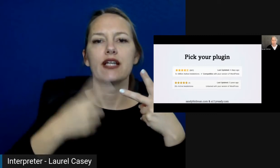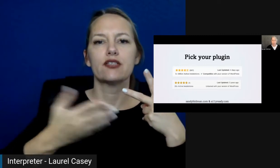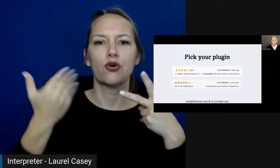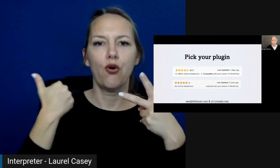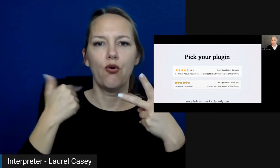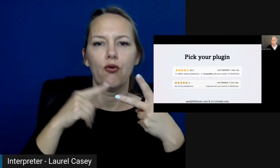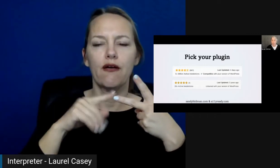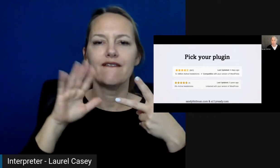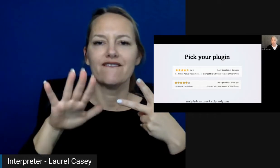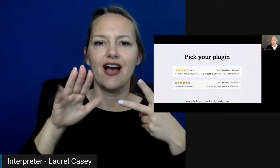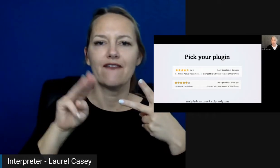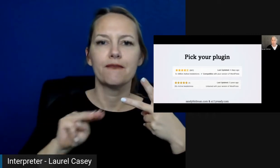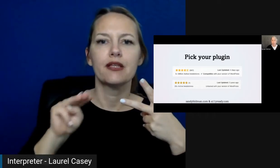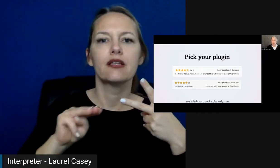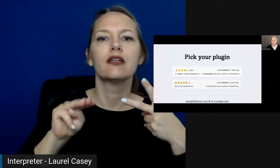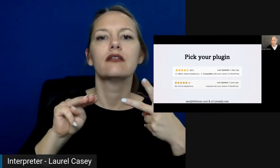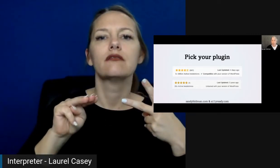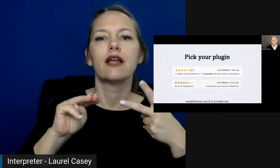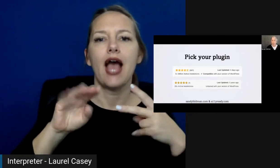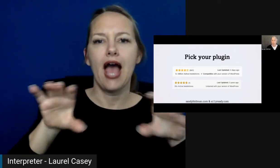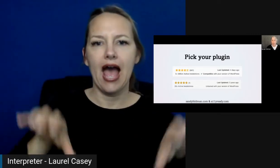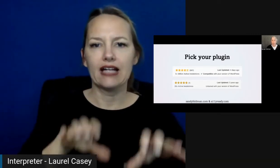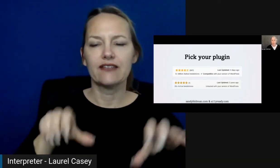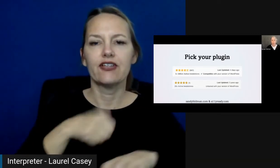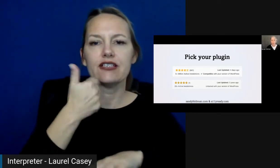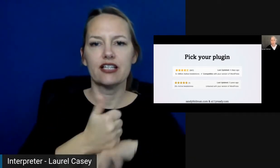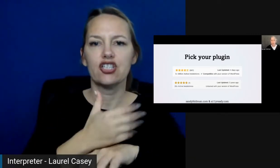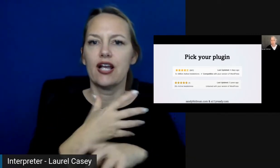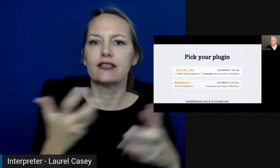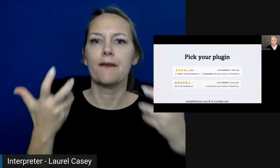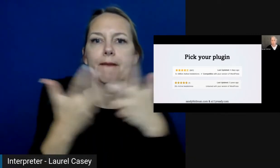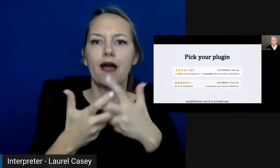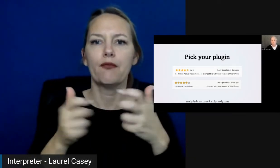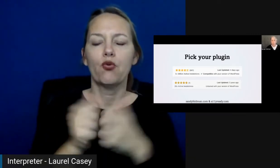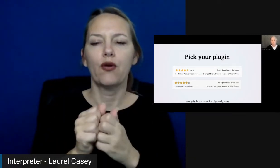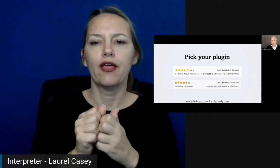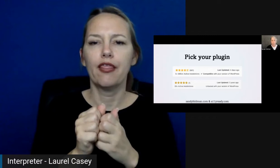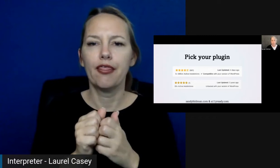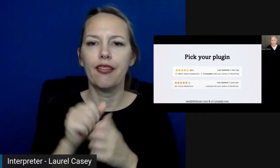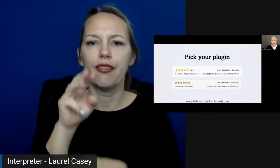plus active installations and it's compatible with my version of WordPress.